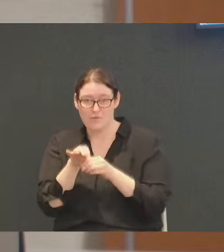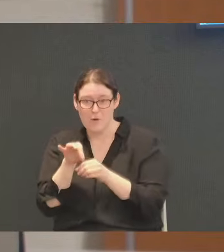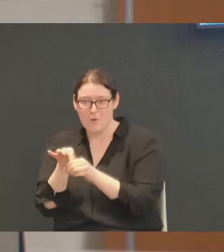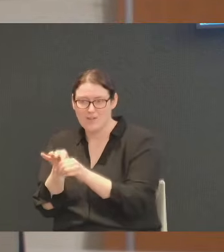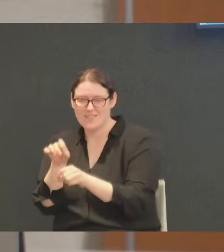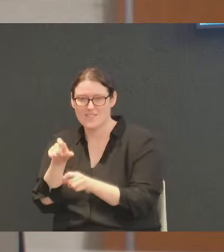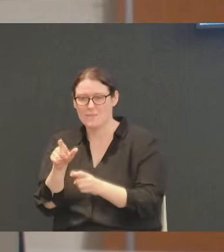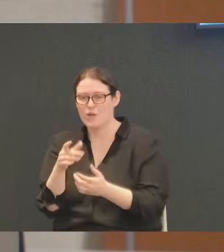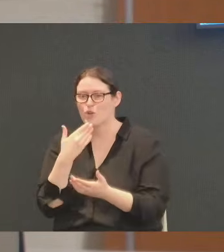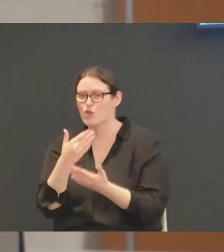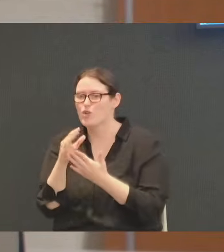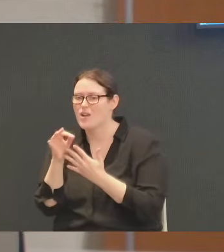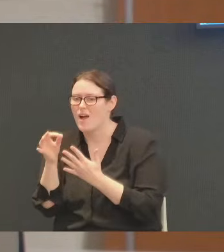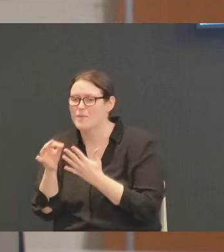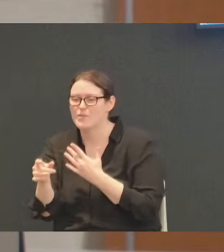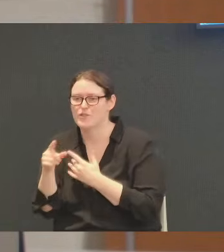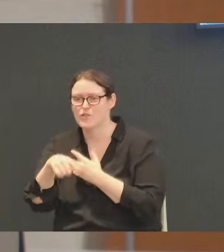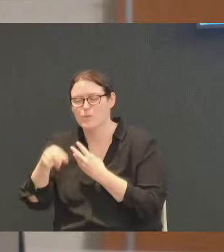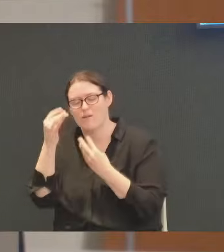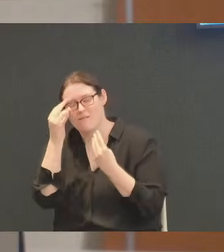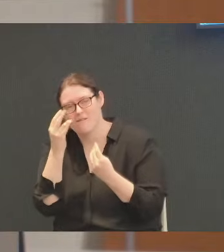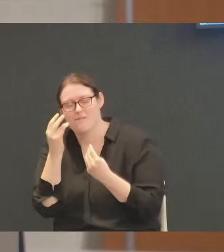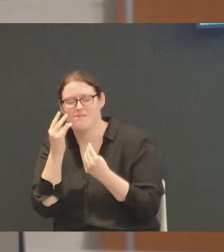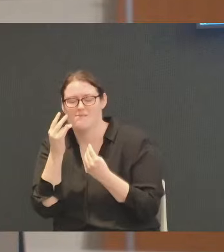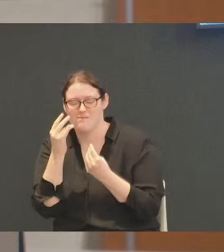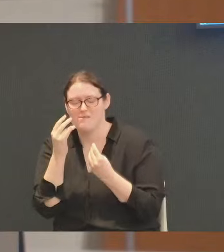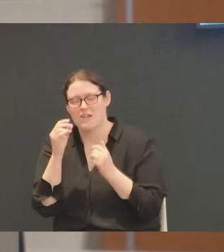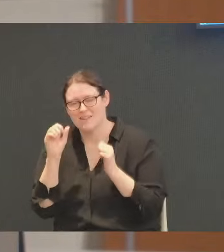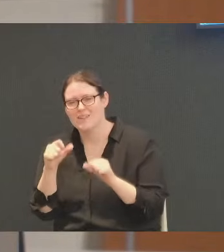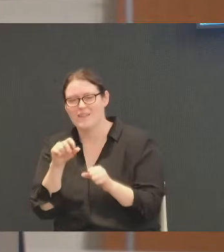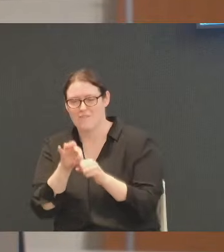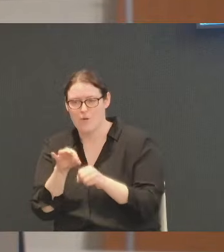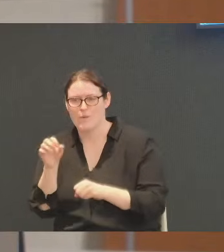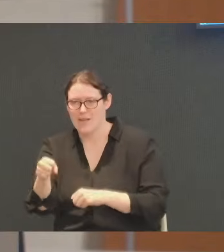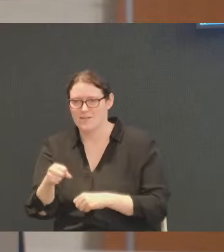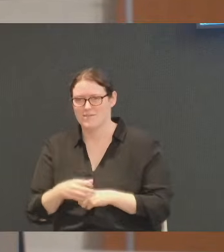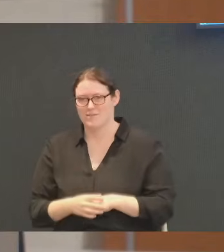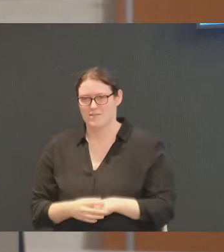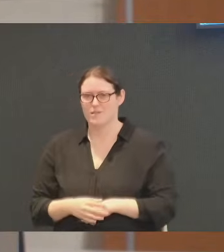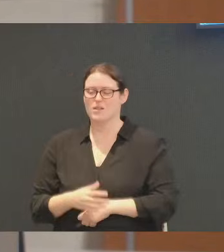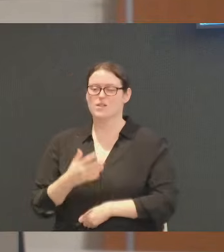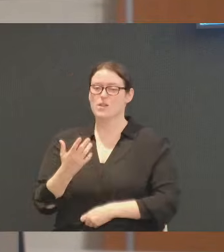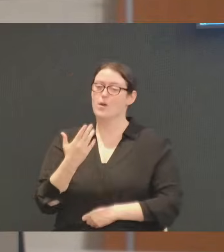to think about when they go to the polling place in November. So again I really appreciate all the